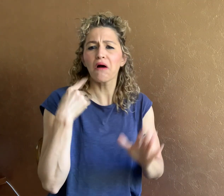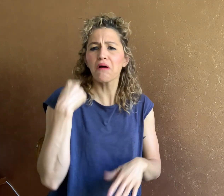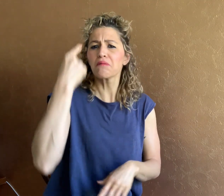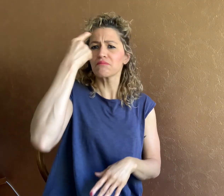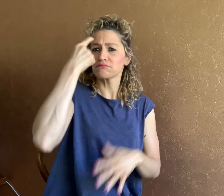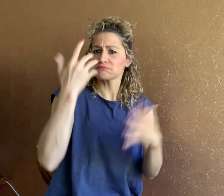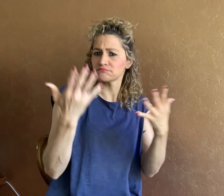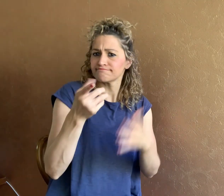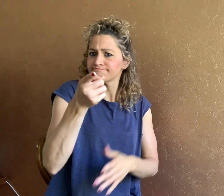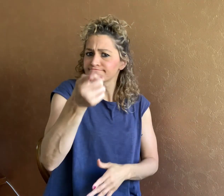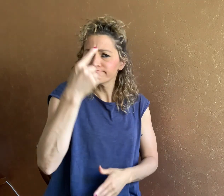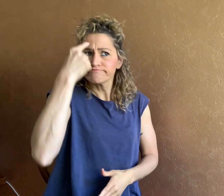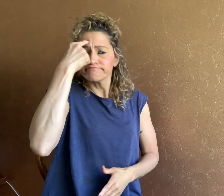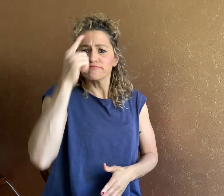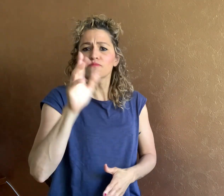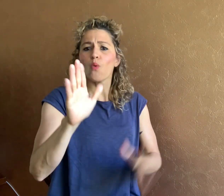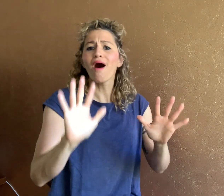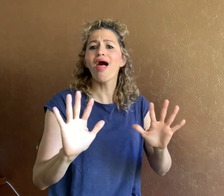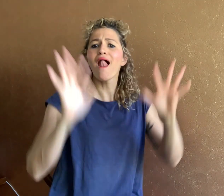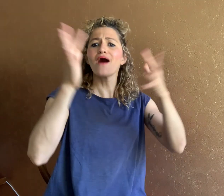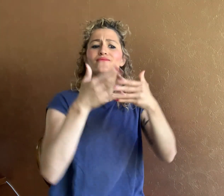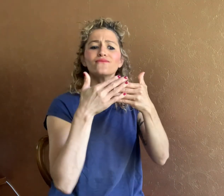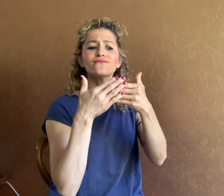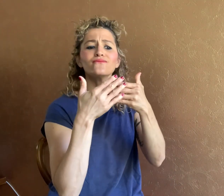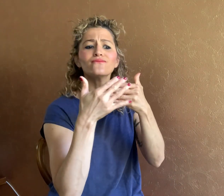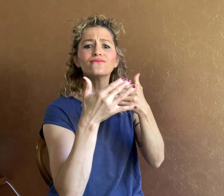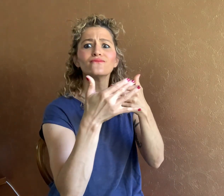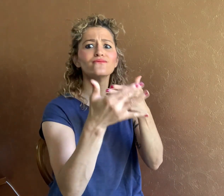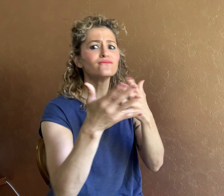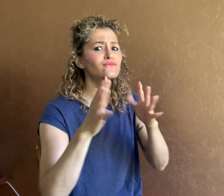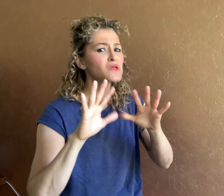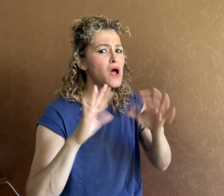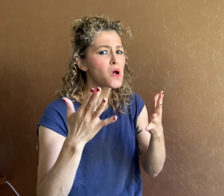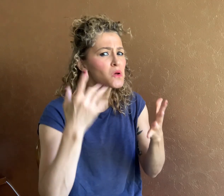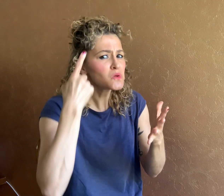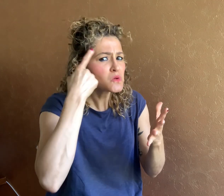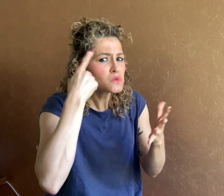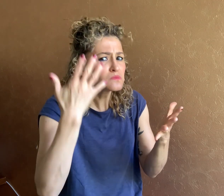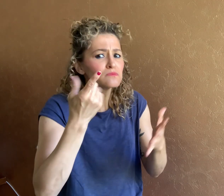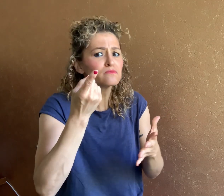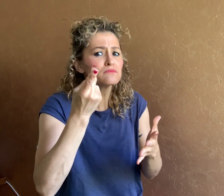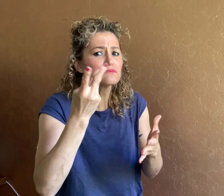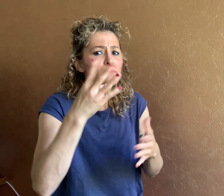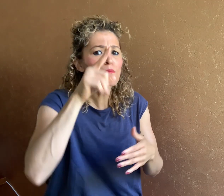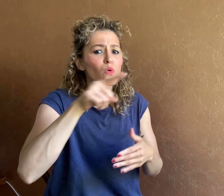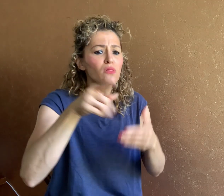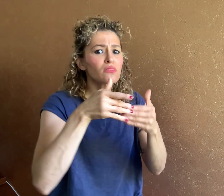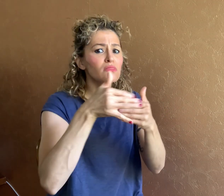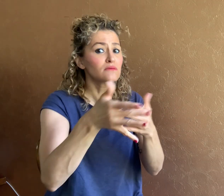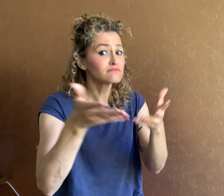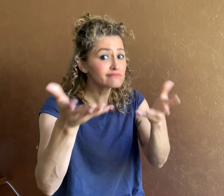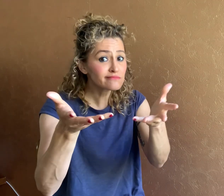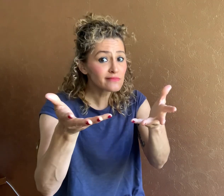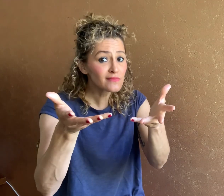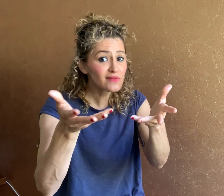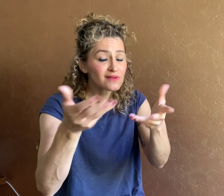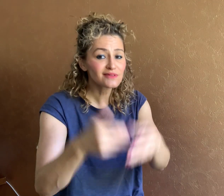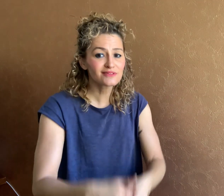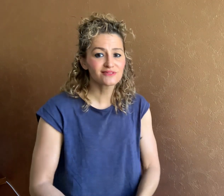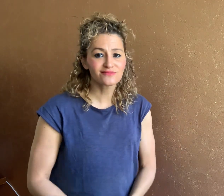do you think your life will look like in the next few months?